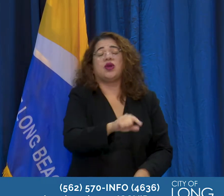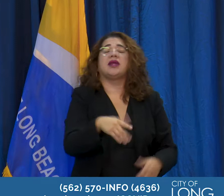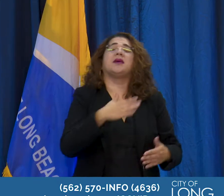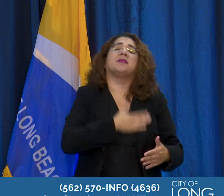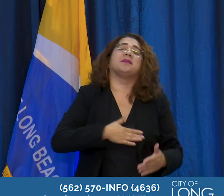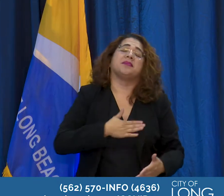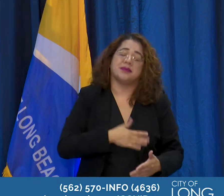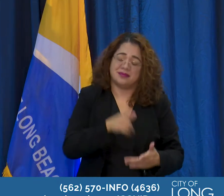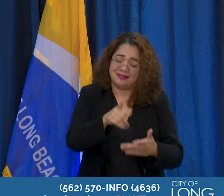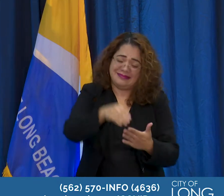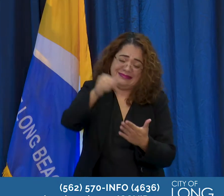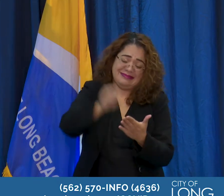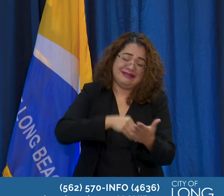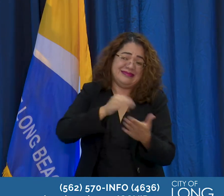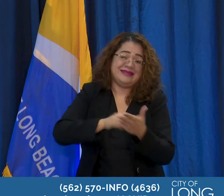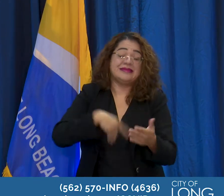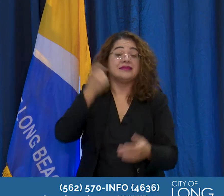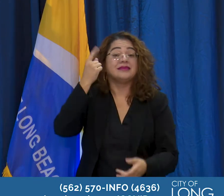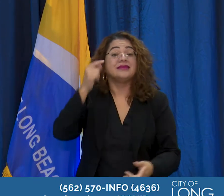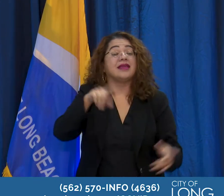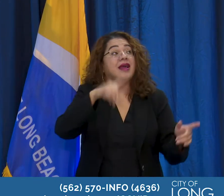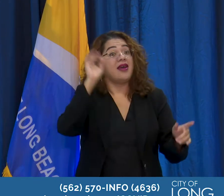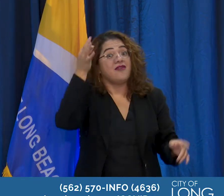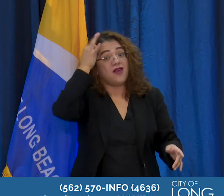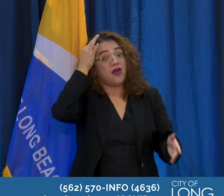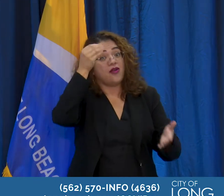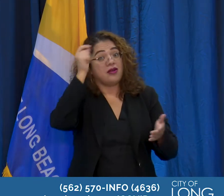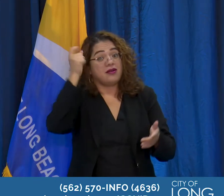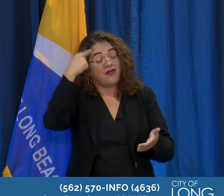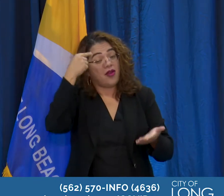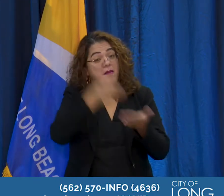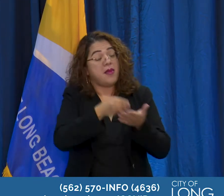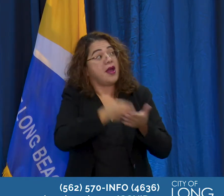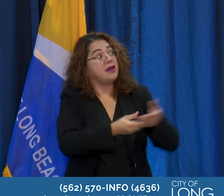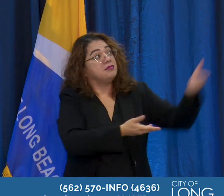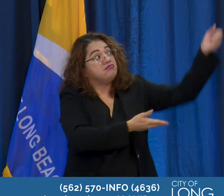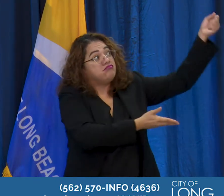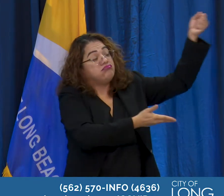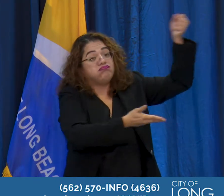Census results determine how much money we get to fight COVID, for food, to help the